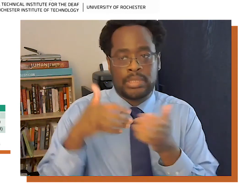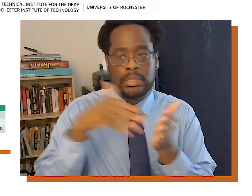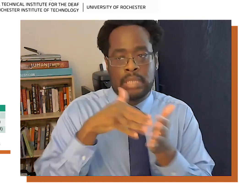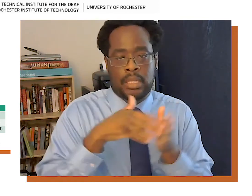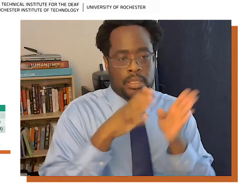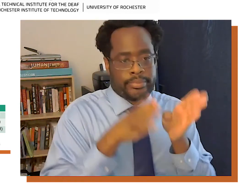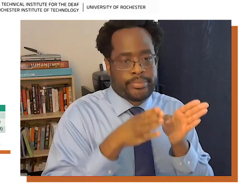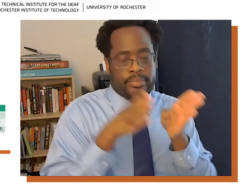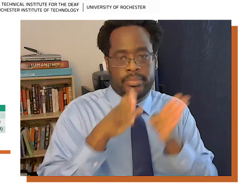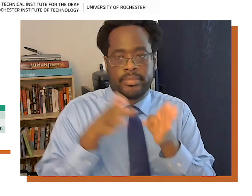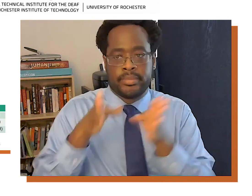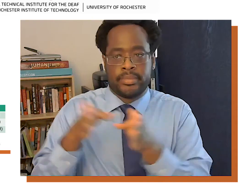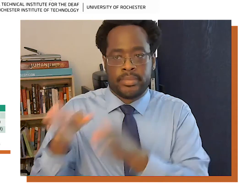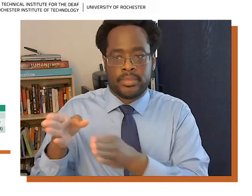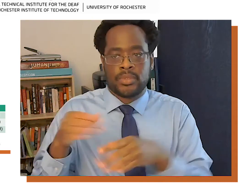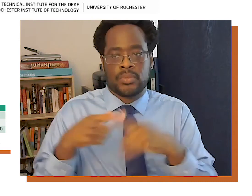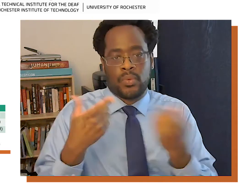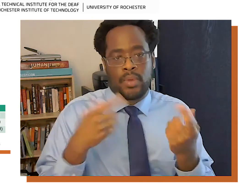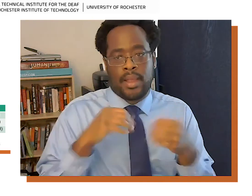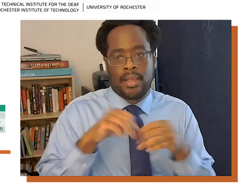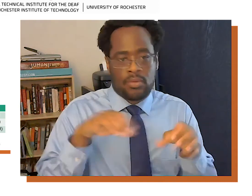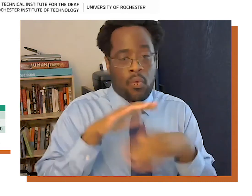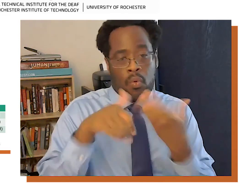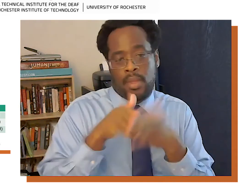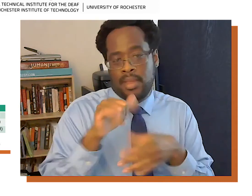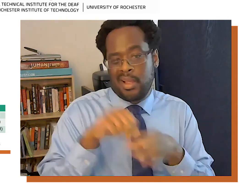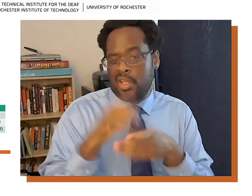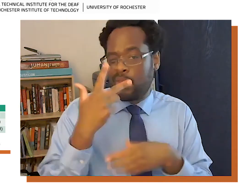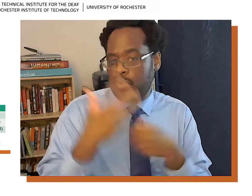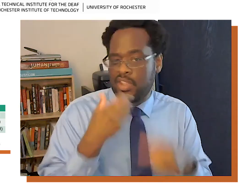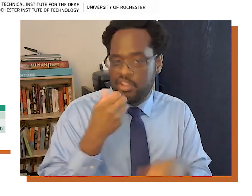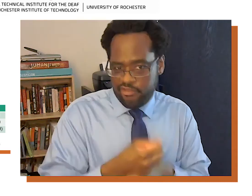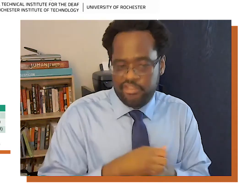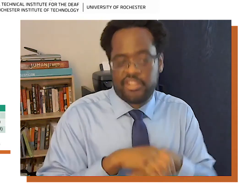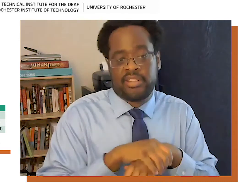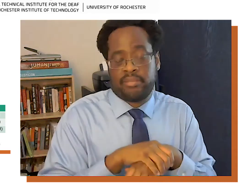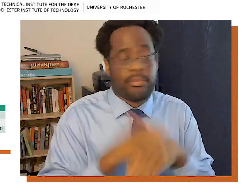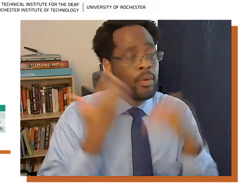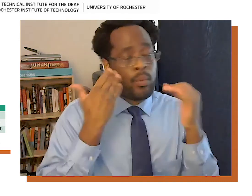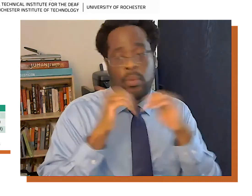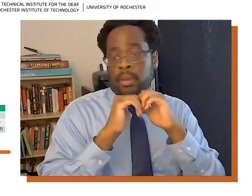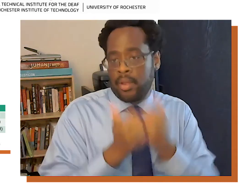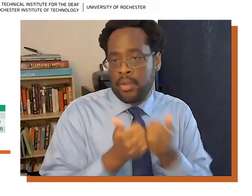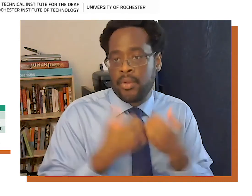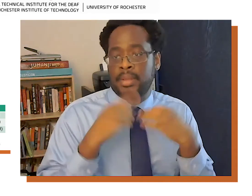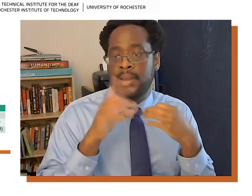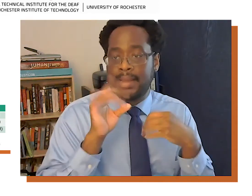Not really sure how, but I had over a period of 3 years.